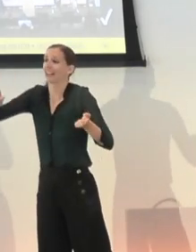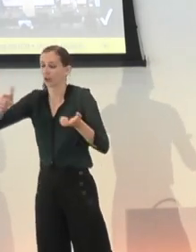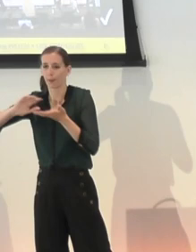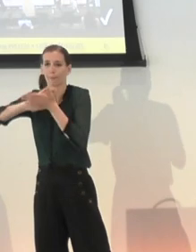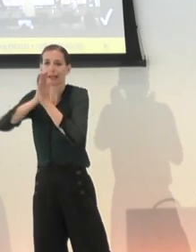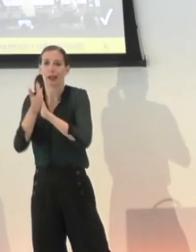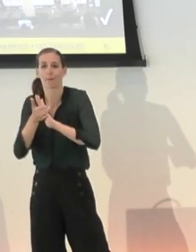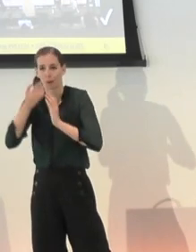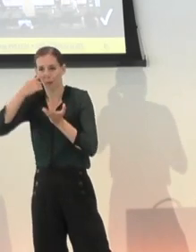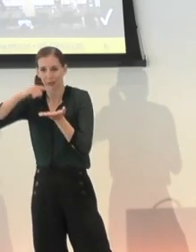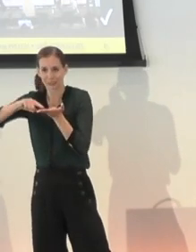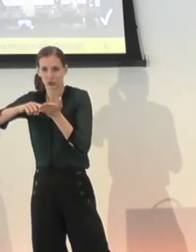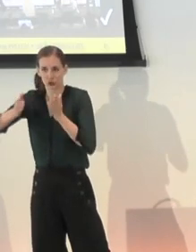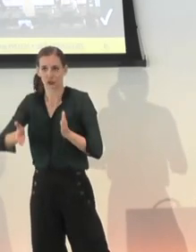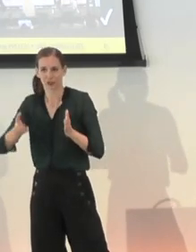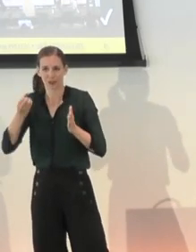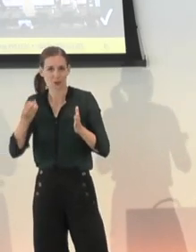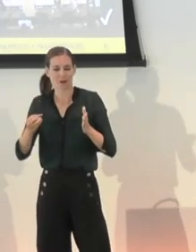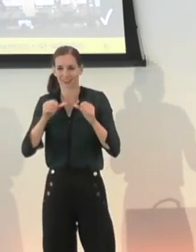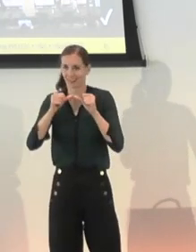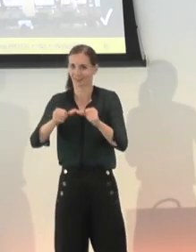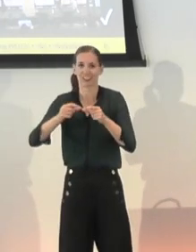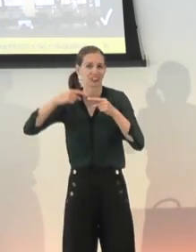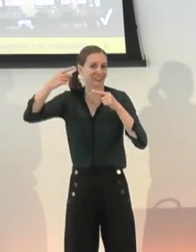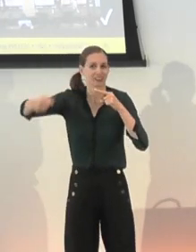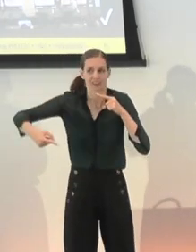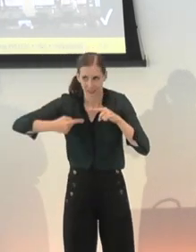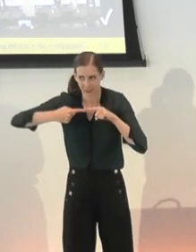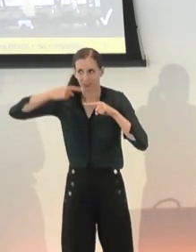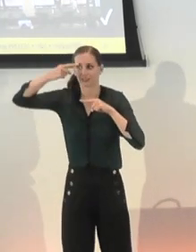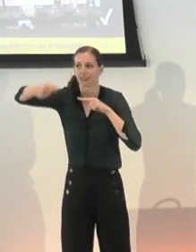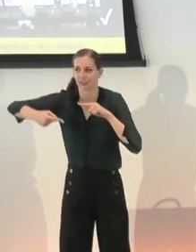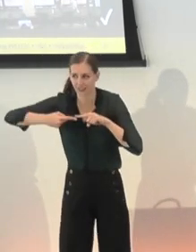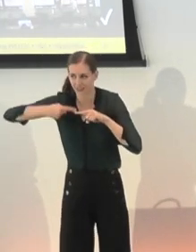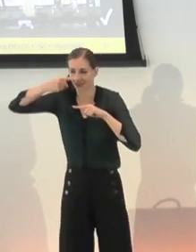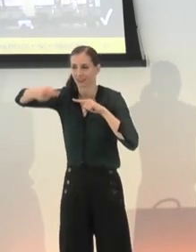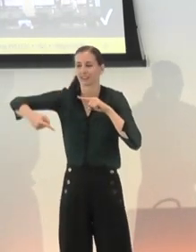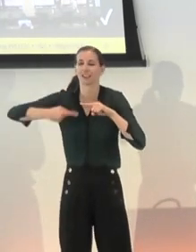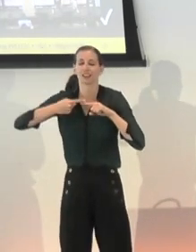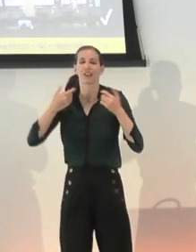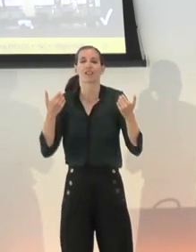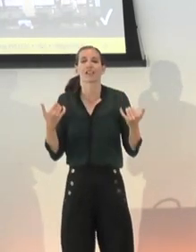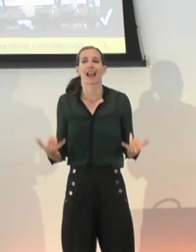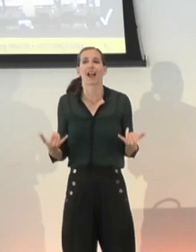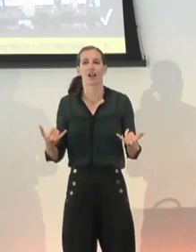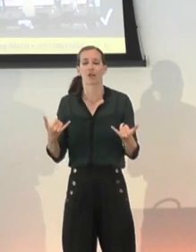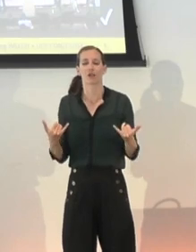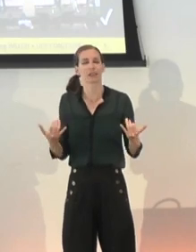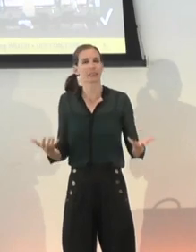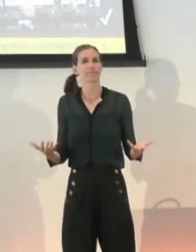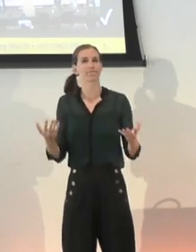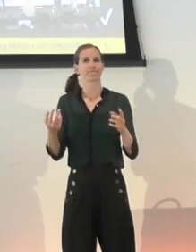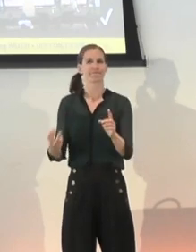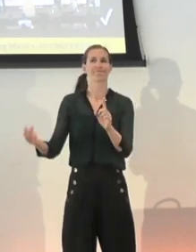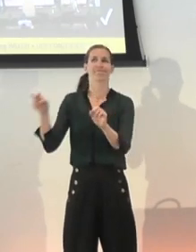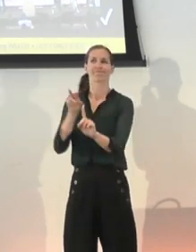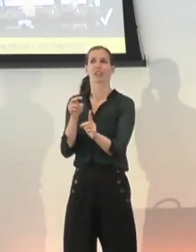of the things in the call to action is how to get more people into the cycle? How do we get these